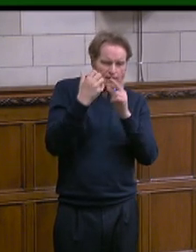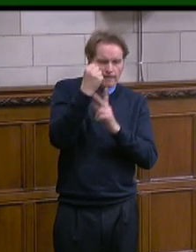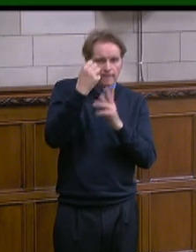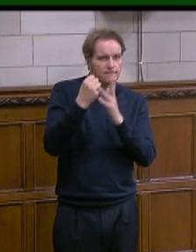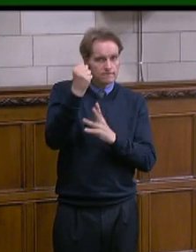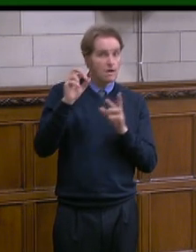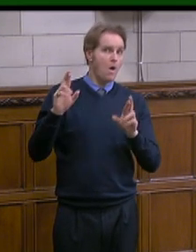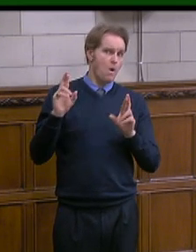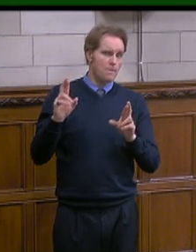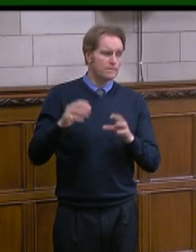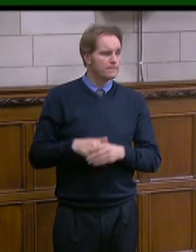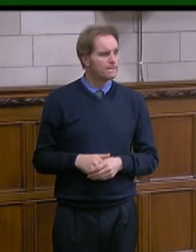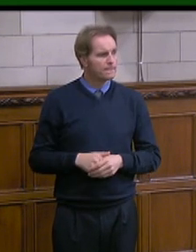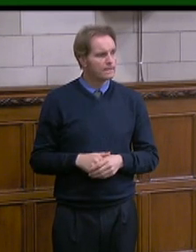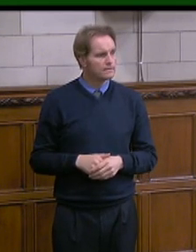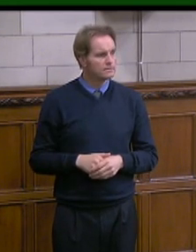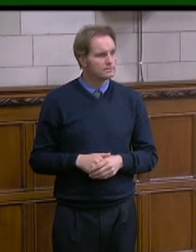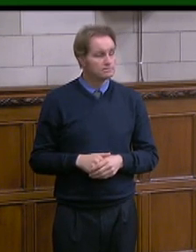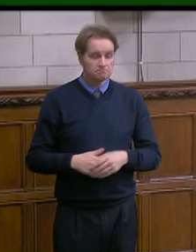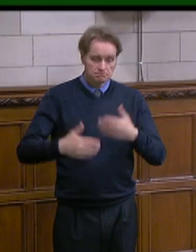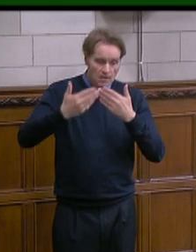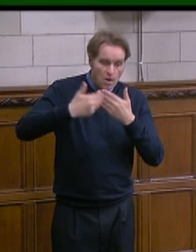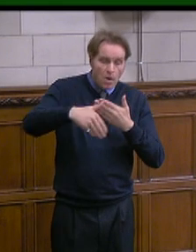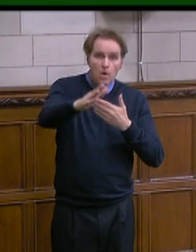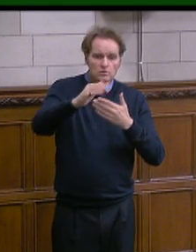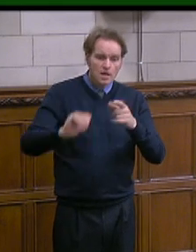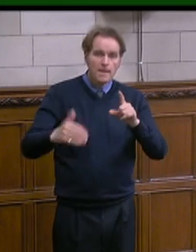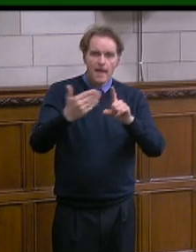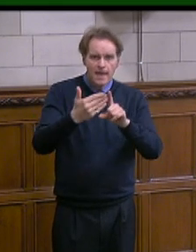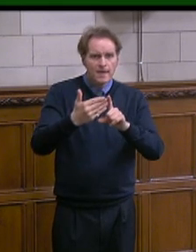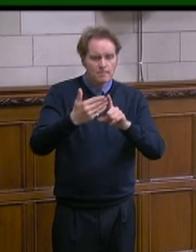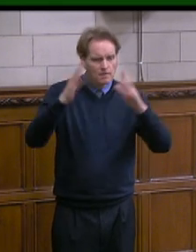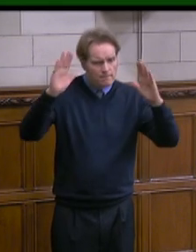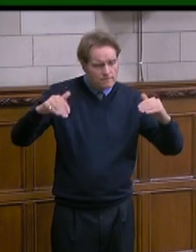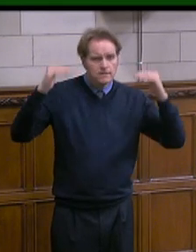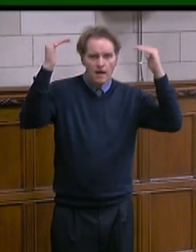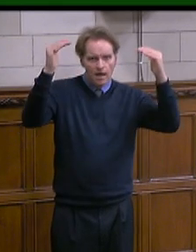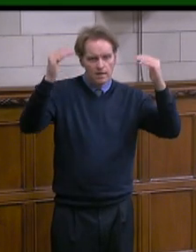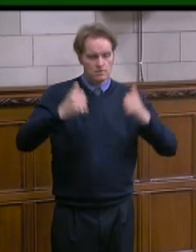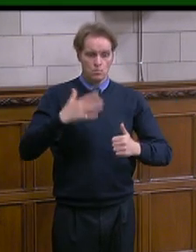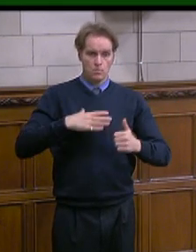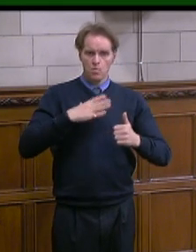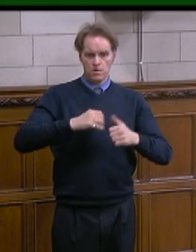of the plan. Our long-term plan has an ambitious aim: we want to make Scotland the best place in the